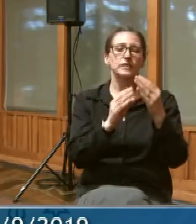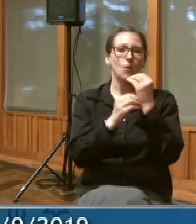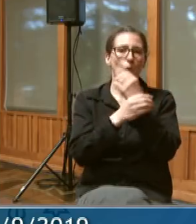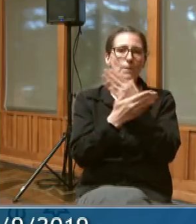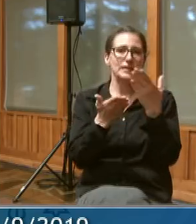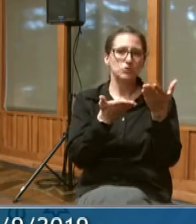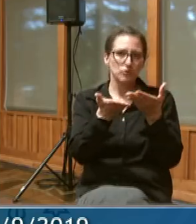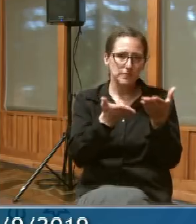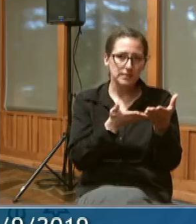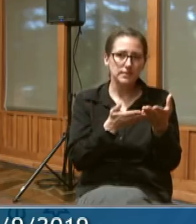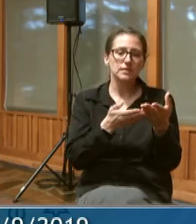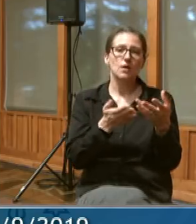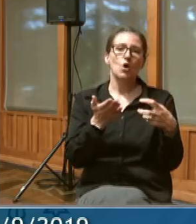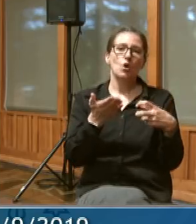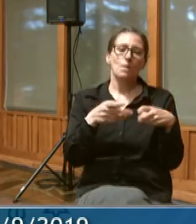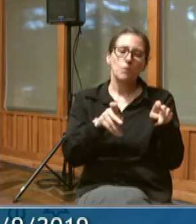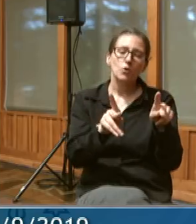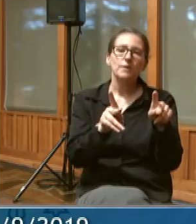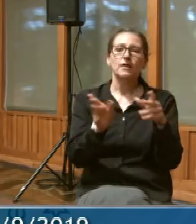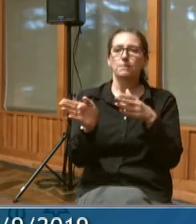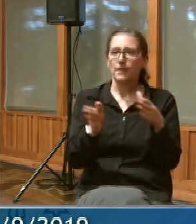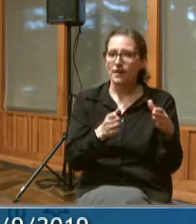FORCE IRS FIREFIGHTERS, 911 CALL SYSTEM.